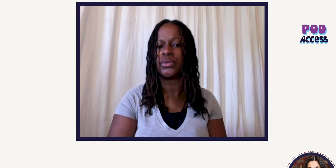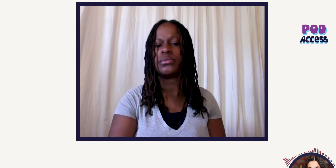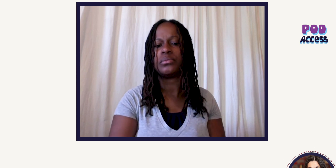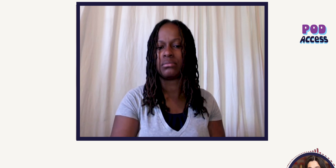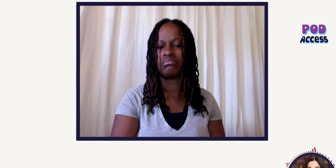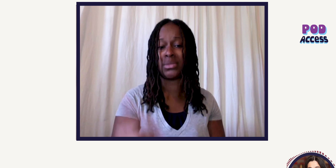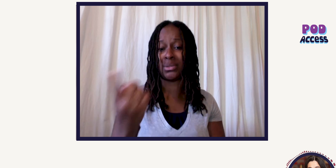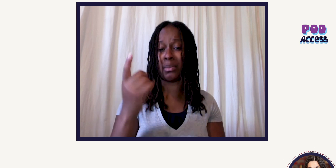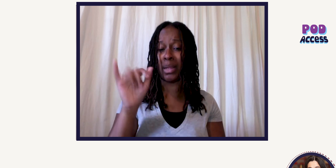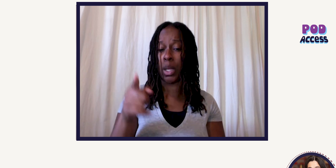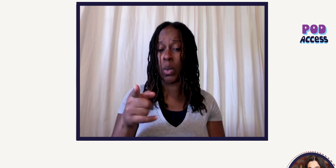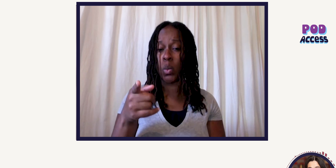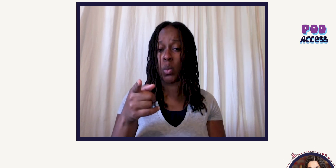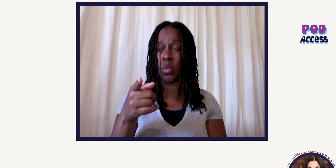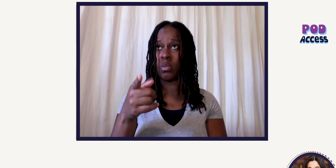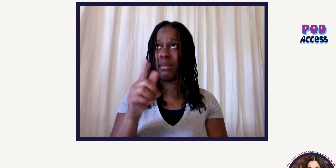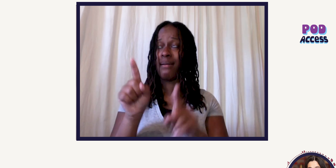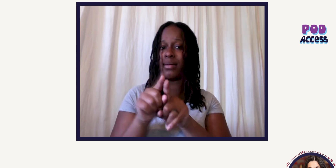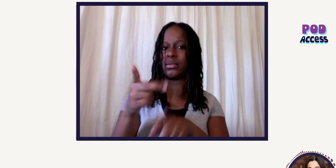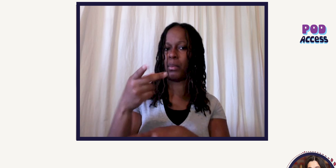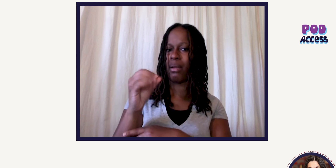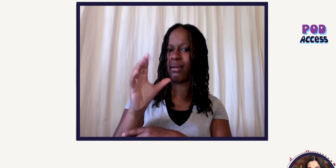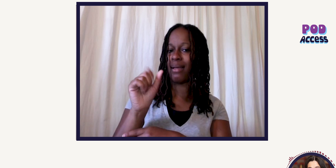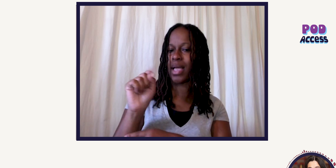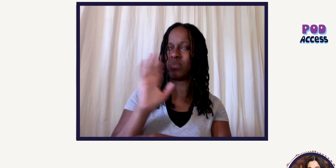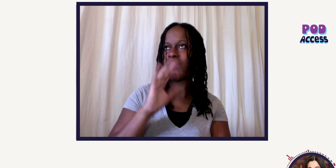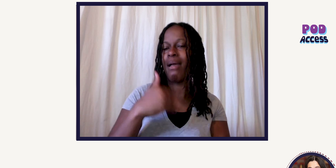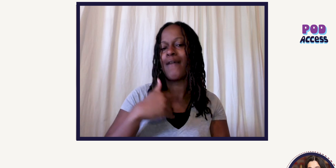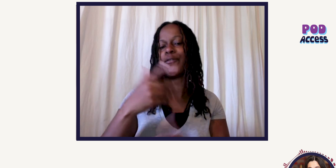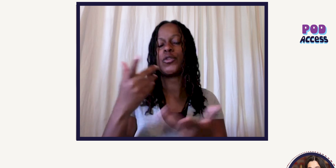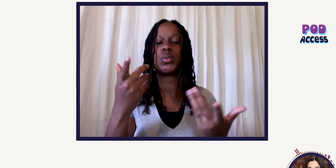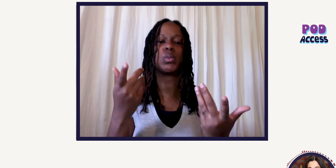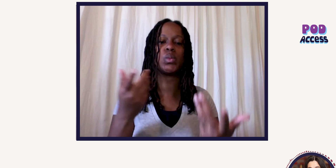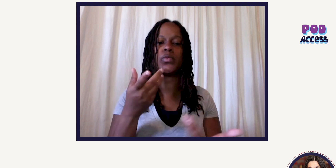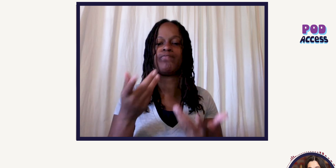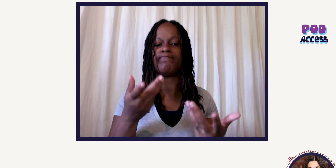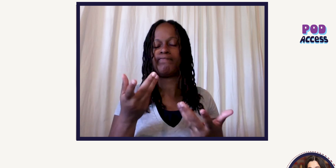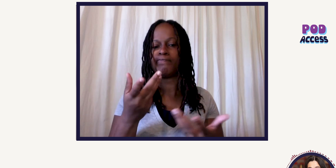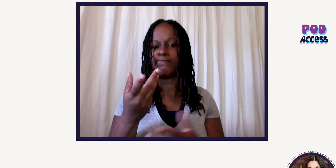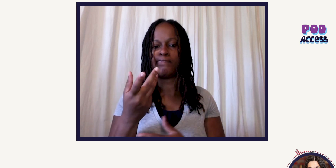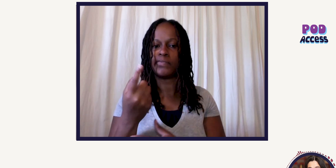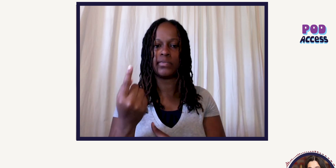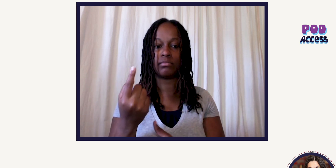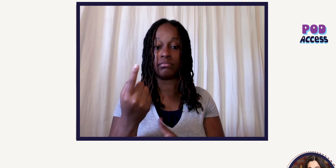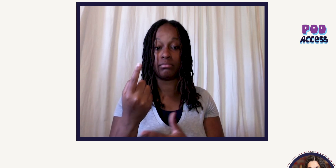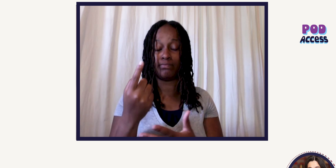It's something that you as a podcast are gonna have to reckon with is, what are your criteria for sponsorships?